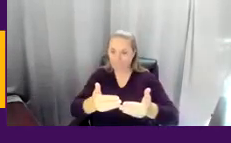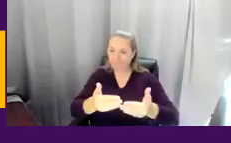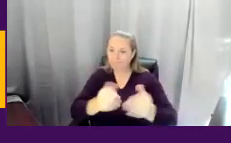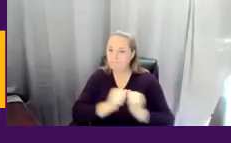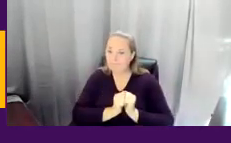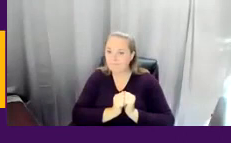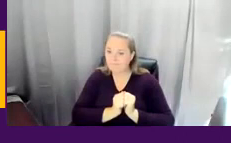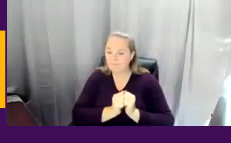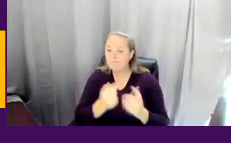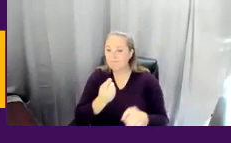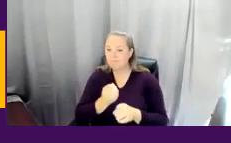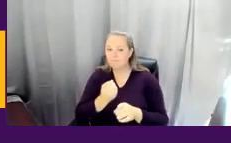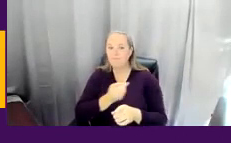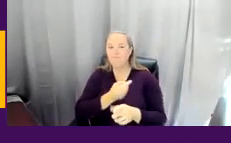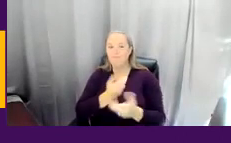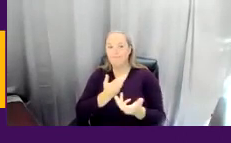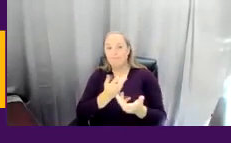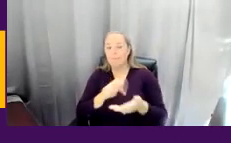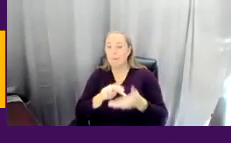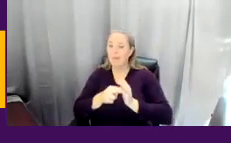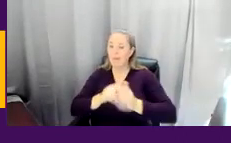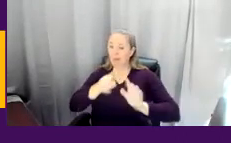SO, AS HAS BEEN STATED THERE ARE THREE FOCUSED POPULATIONS